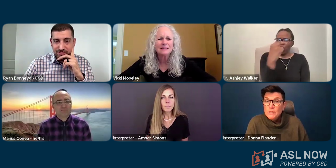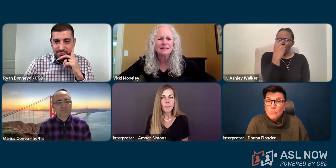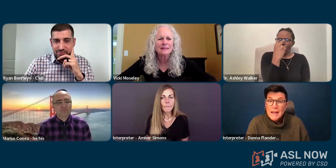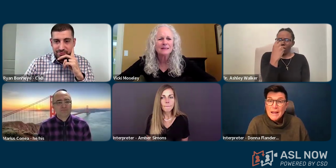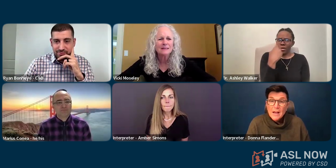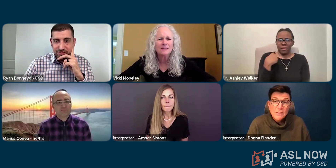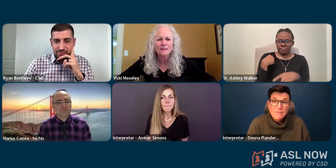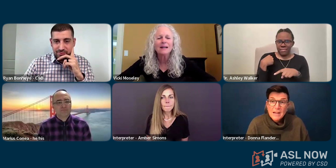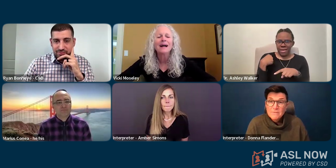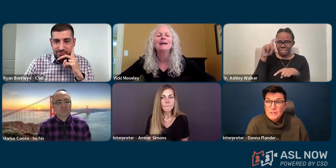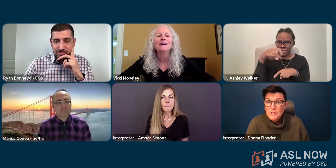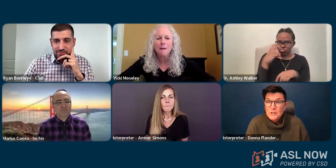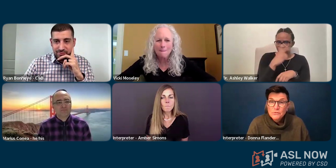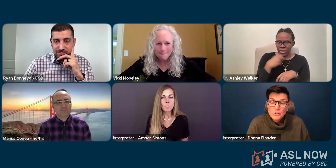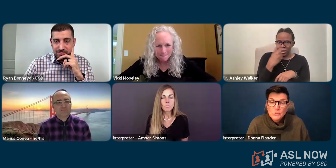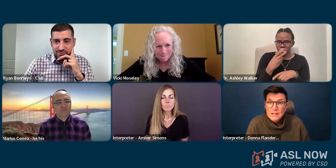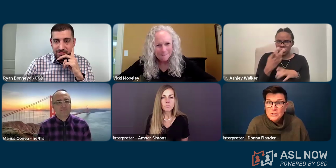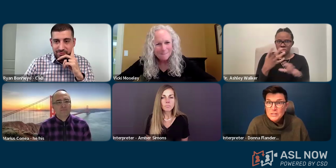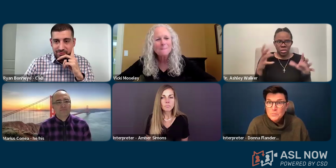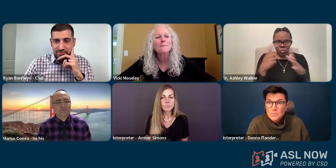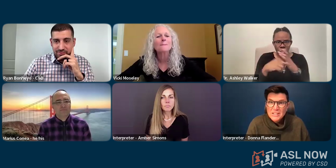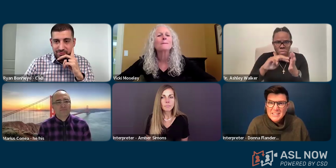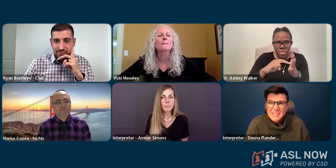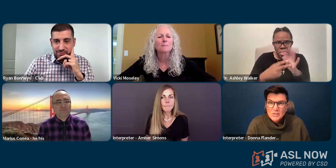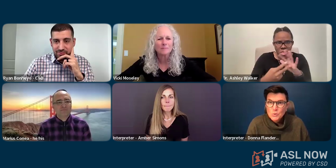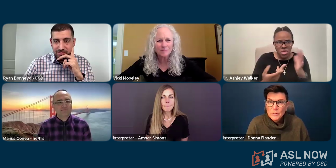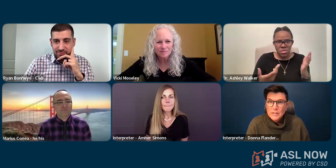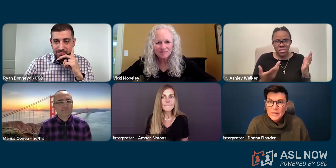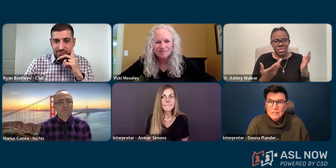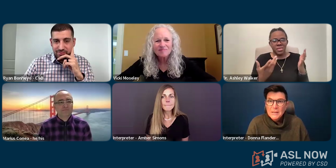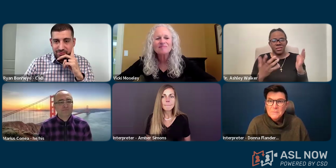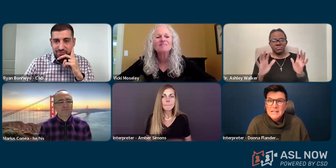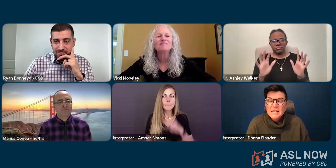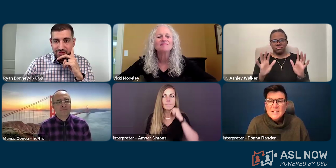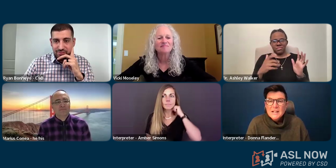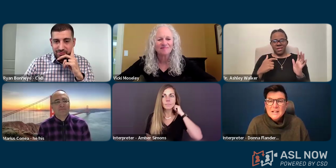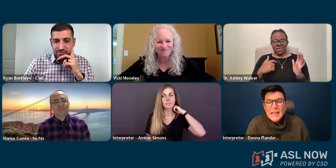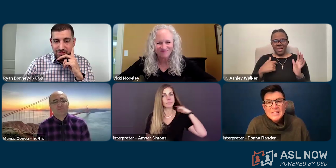If they're moving around, if they've got, you know, certain facial expressions that are screwing up their lips